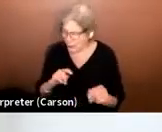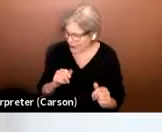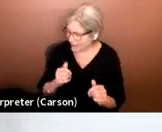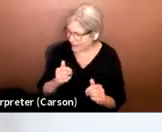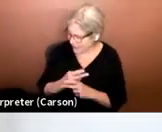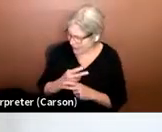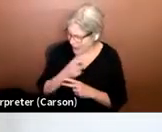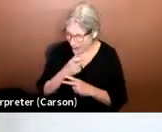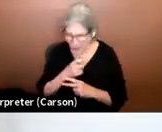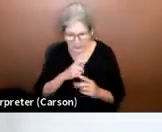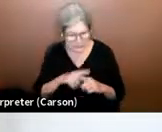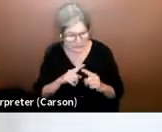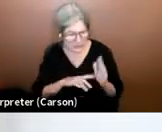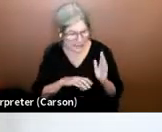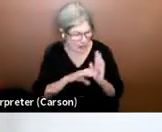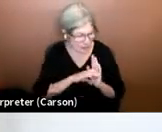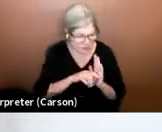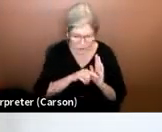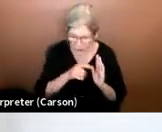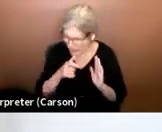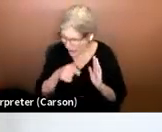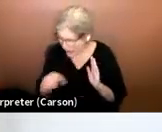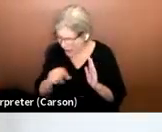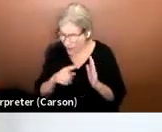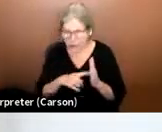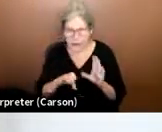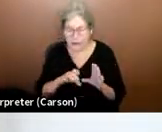characters and what they were doing. It was an